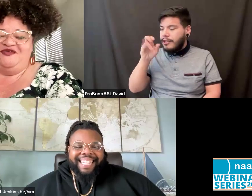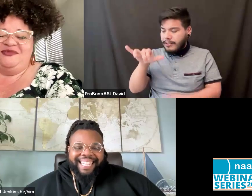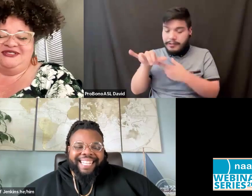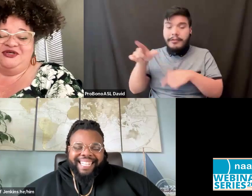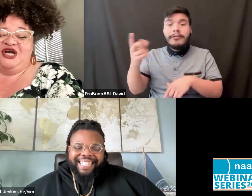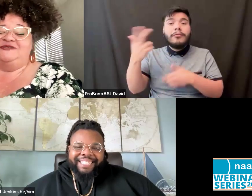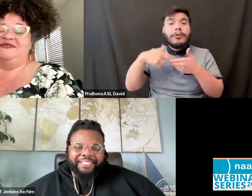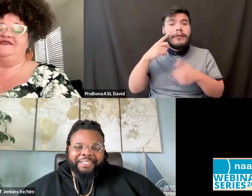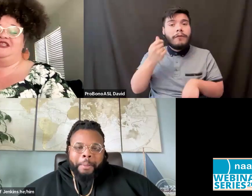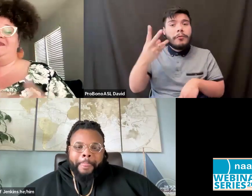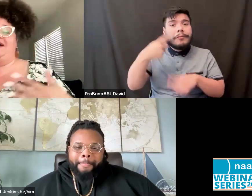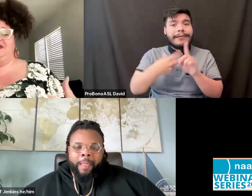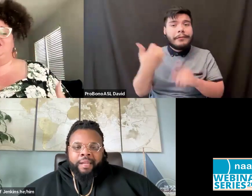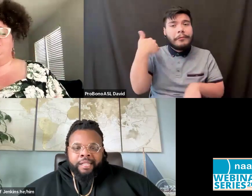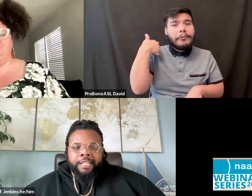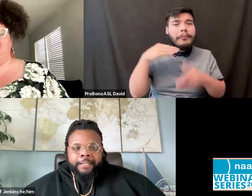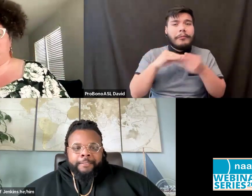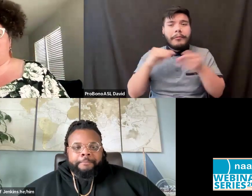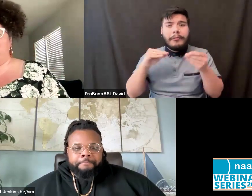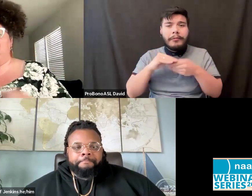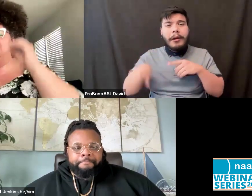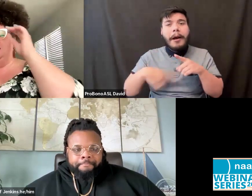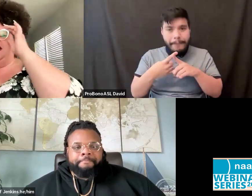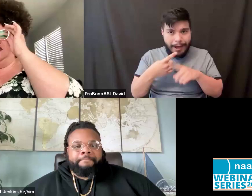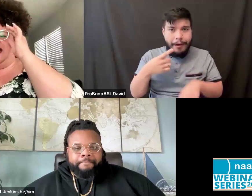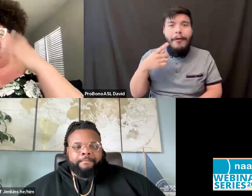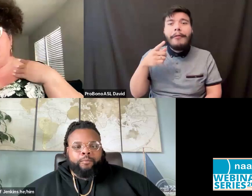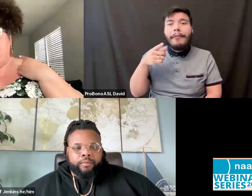a few months ago to talk specifically about being supersized Travel's travelers.